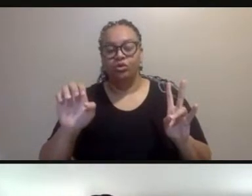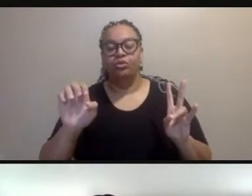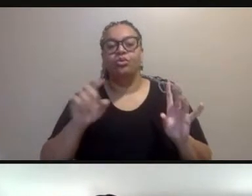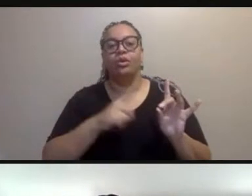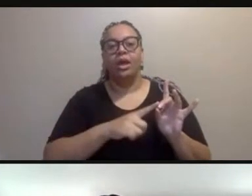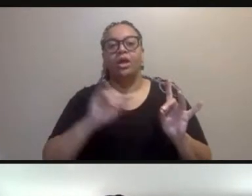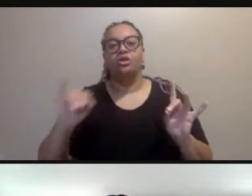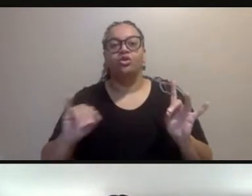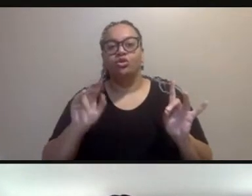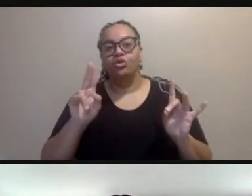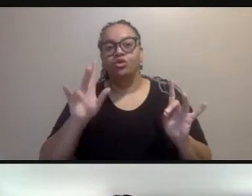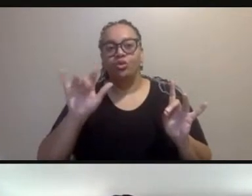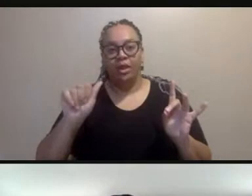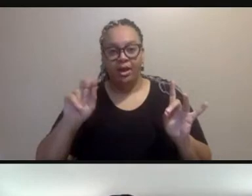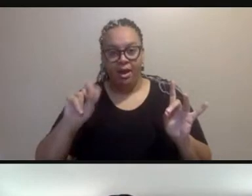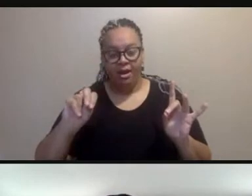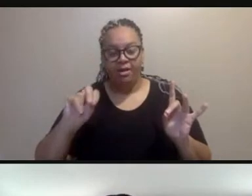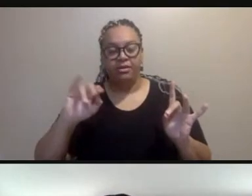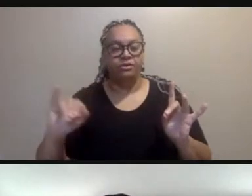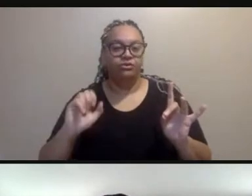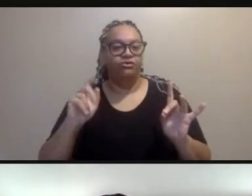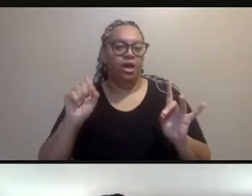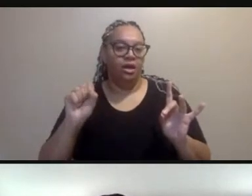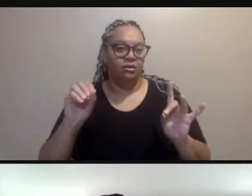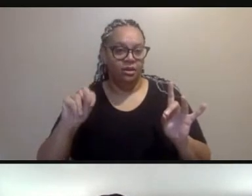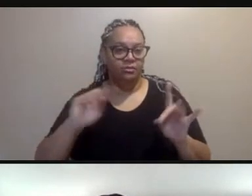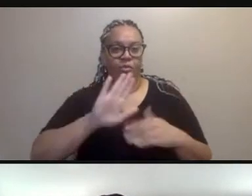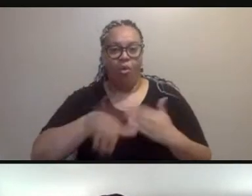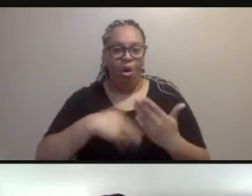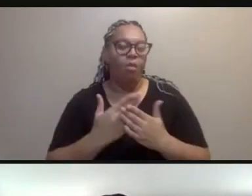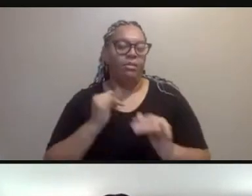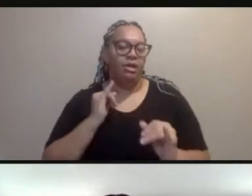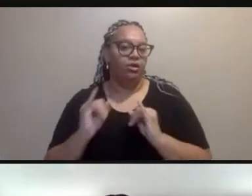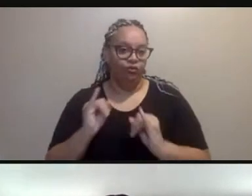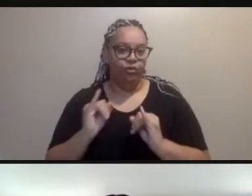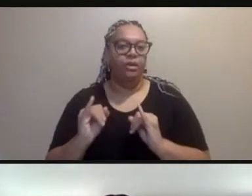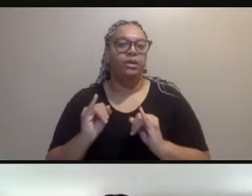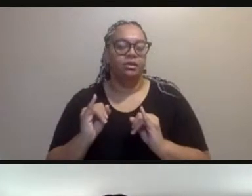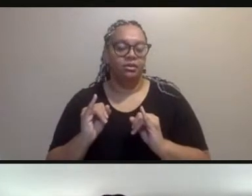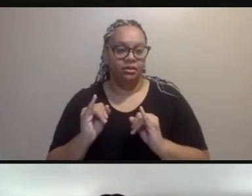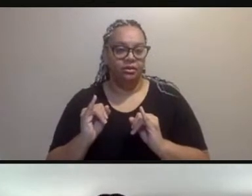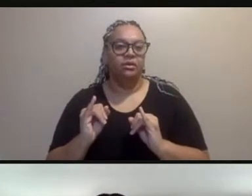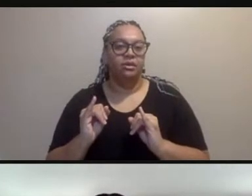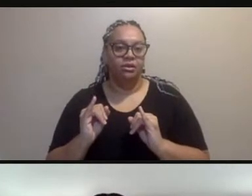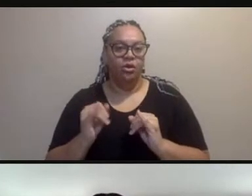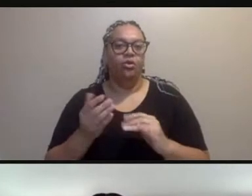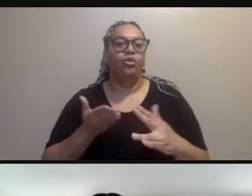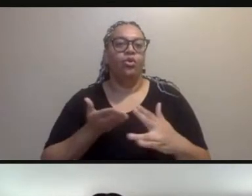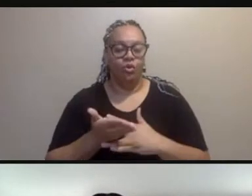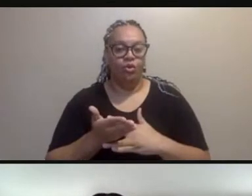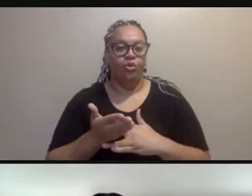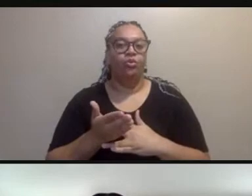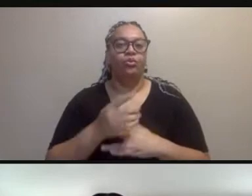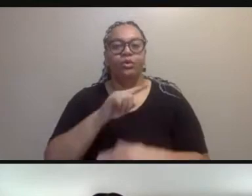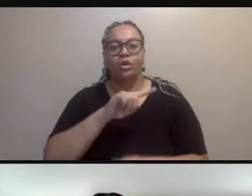SALAZAR MARK THE KEY AND SUE